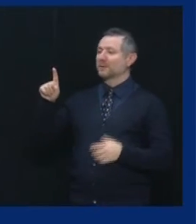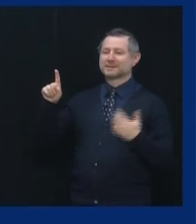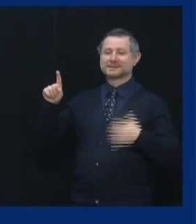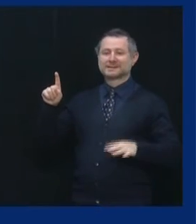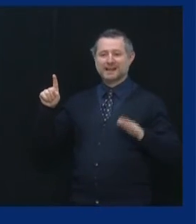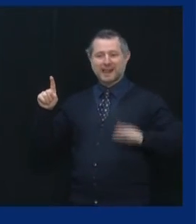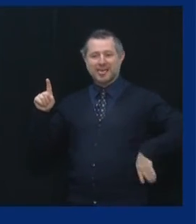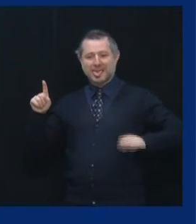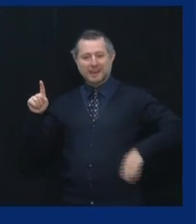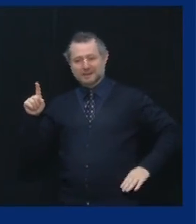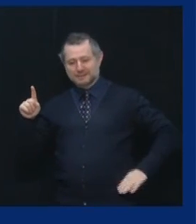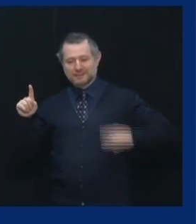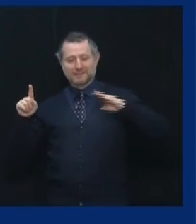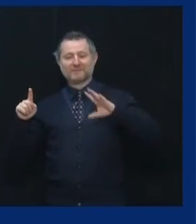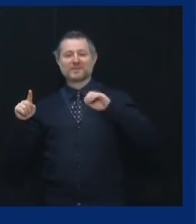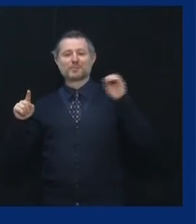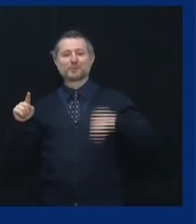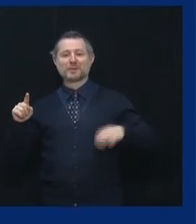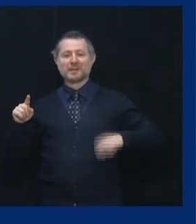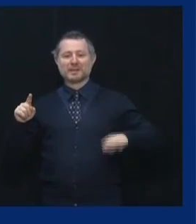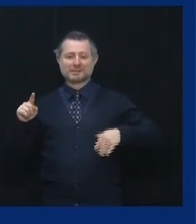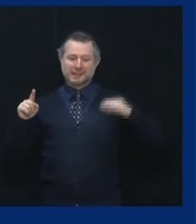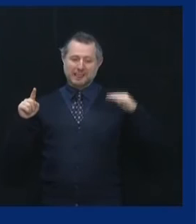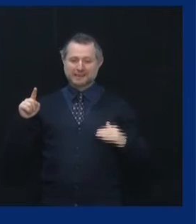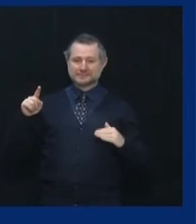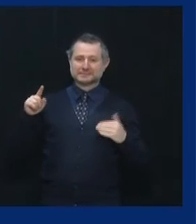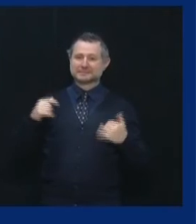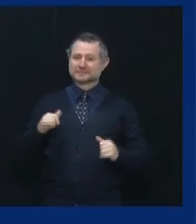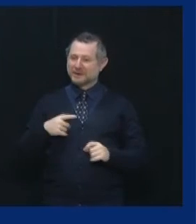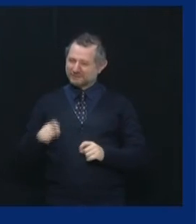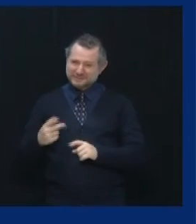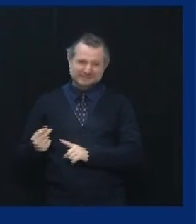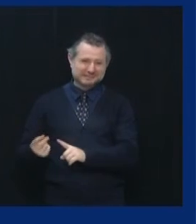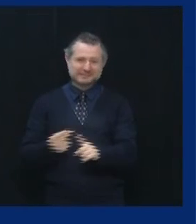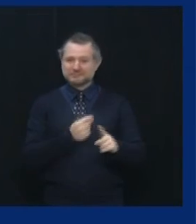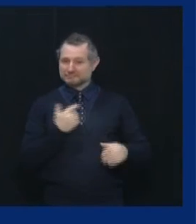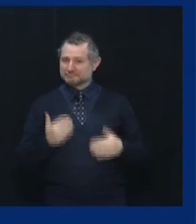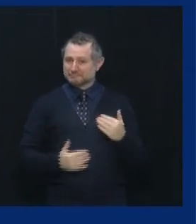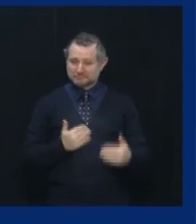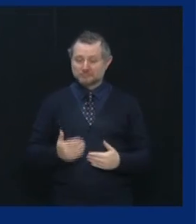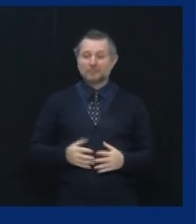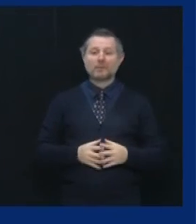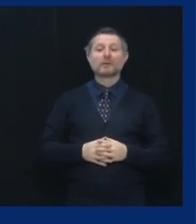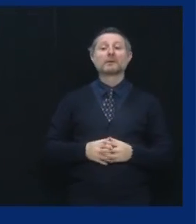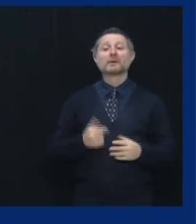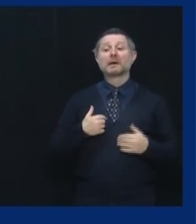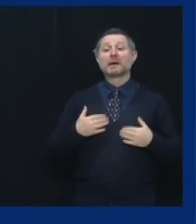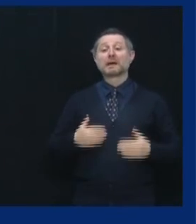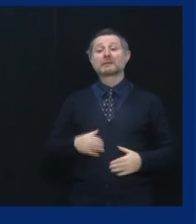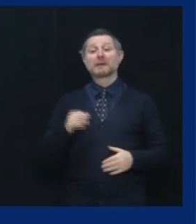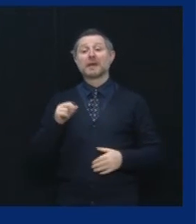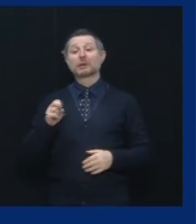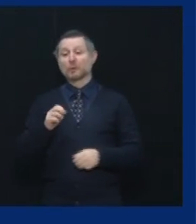WE'RE ONLY AT 900,000 OF THE 2.1